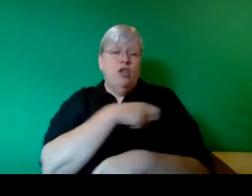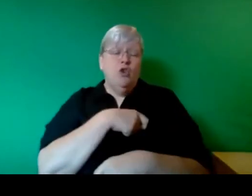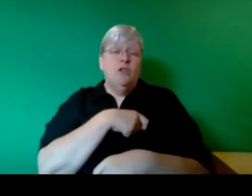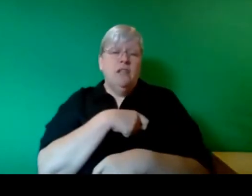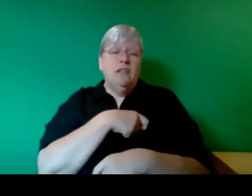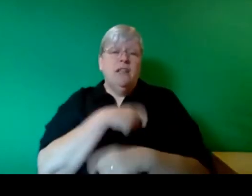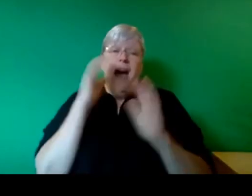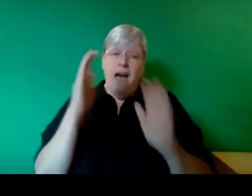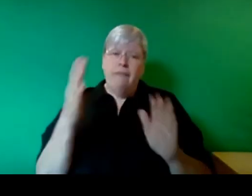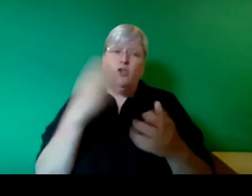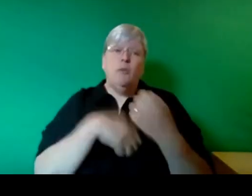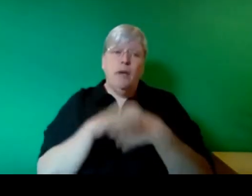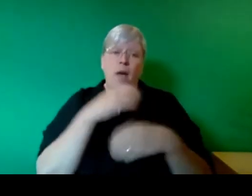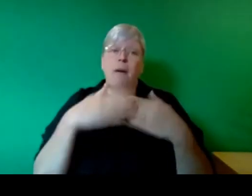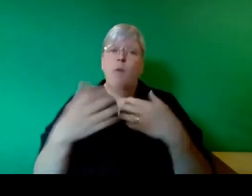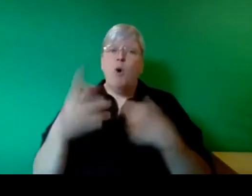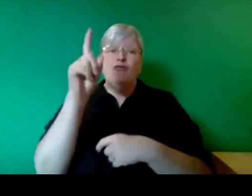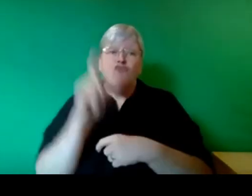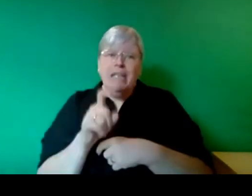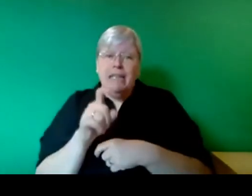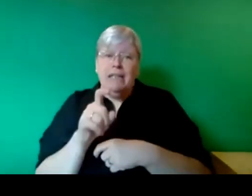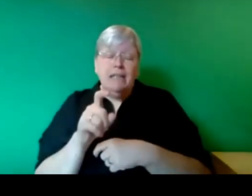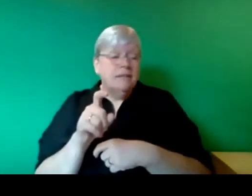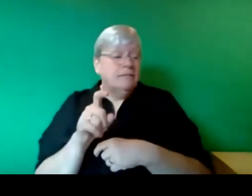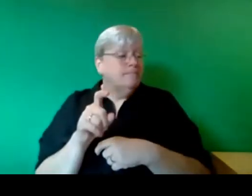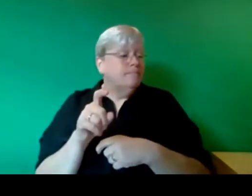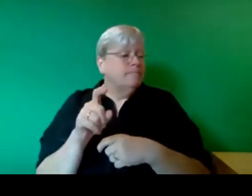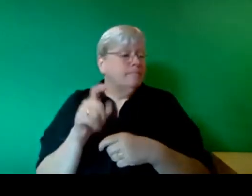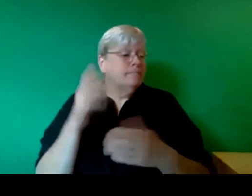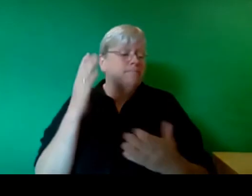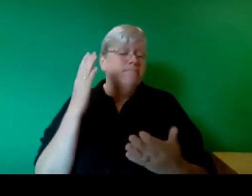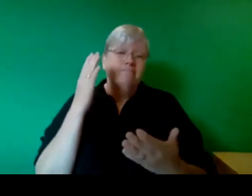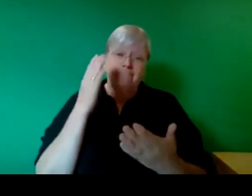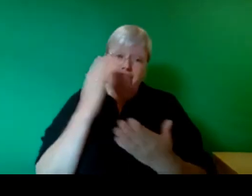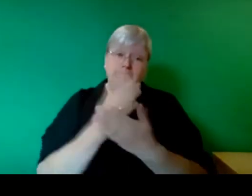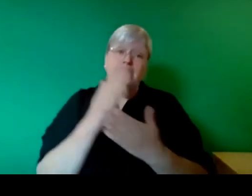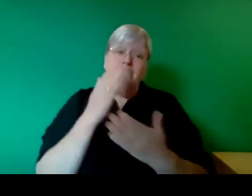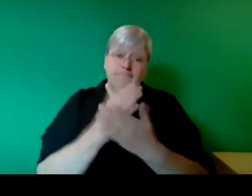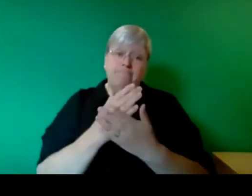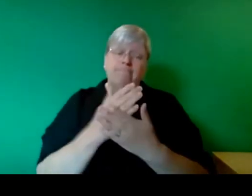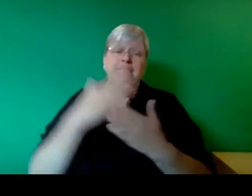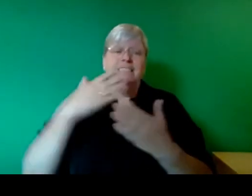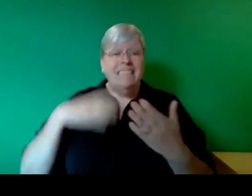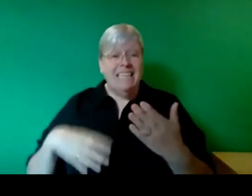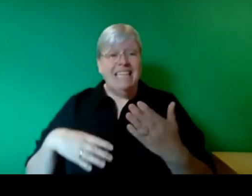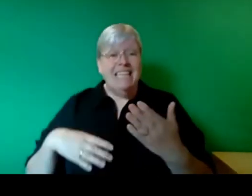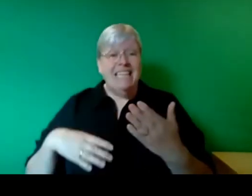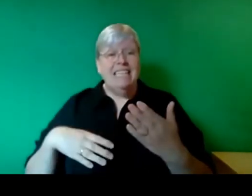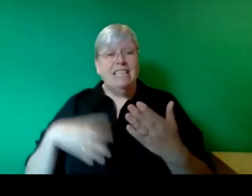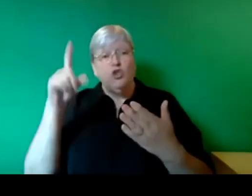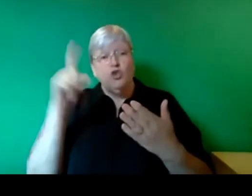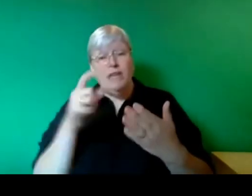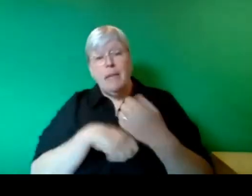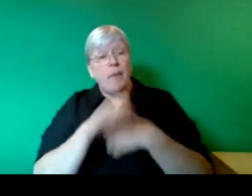in its thinking then we also need greens to be more red and I want to extend that analogy